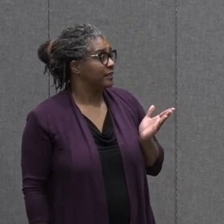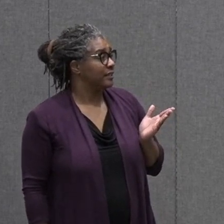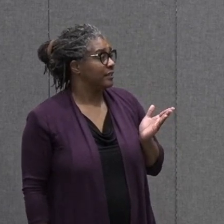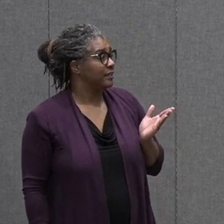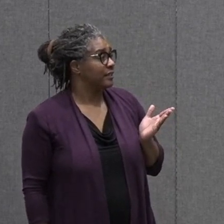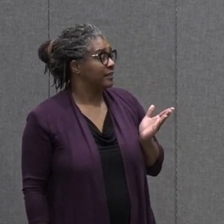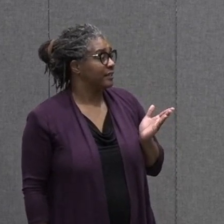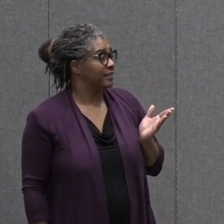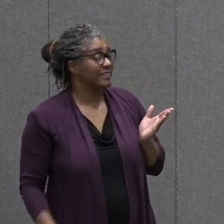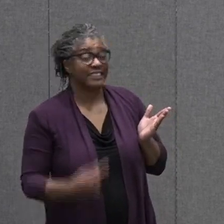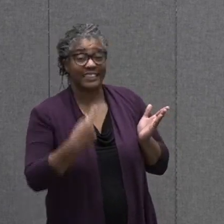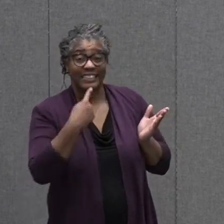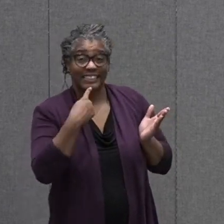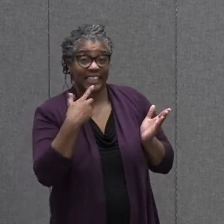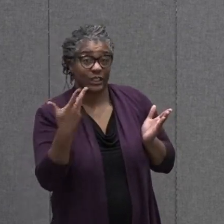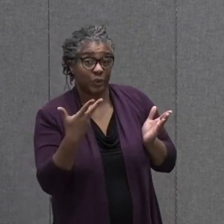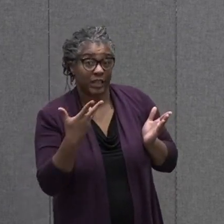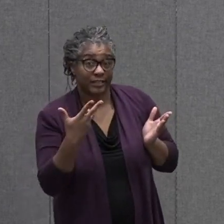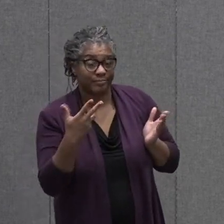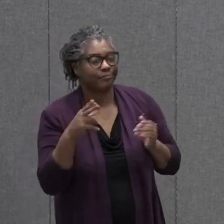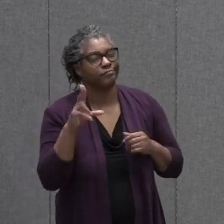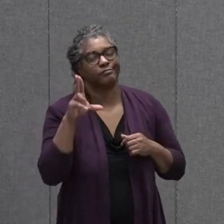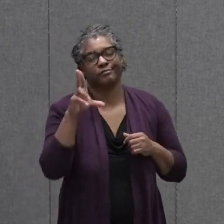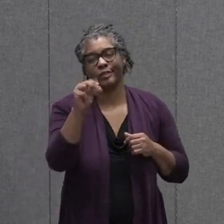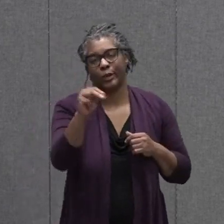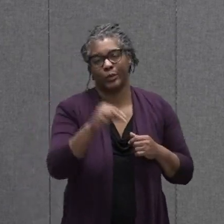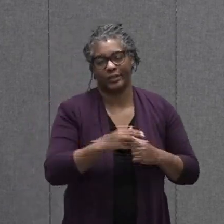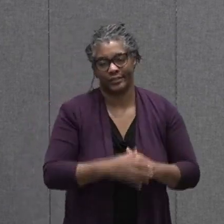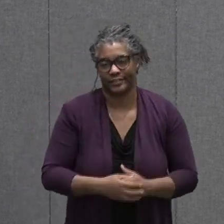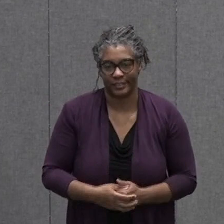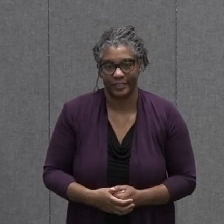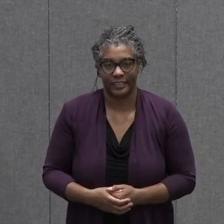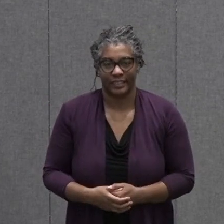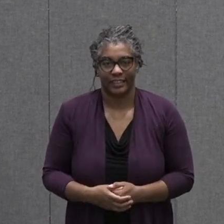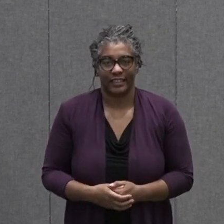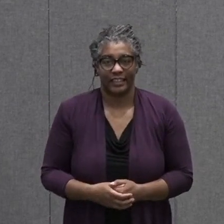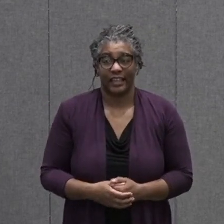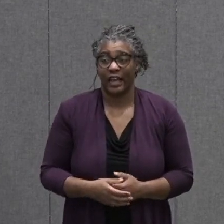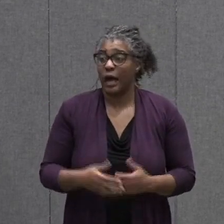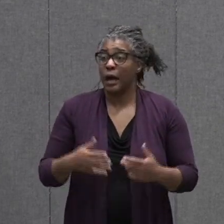No. "But I didn't say anything yet," said Peanut Butter.